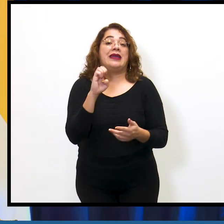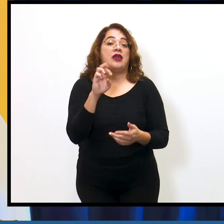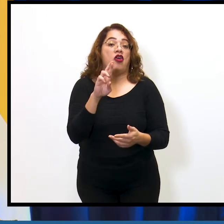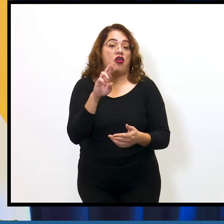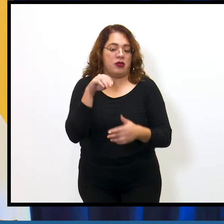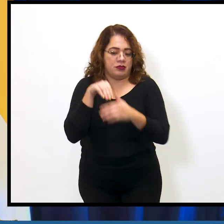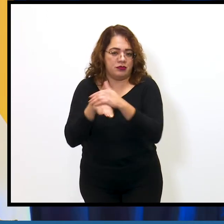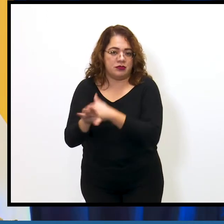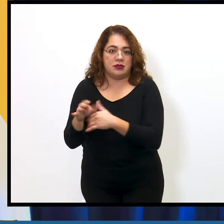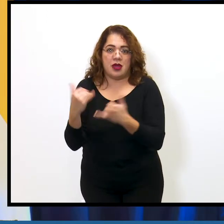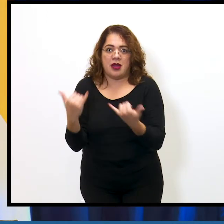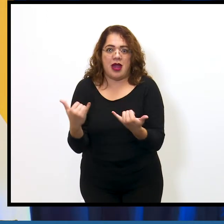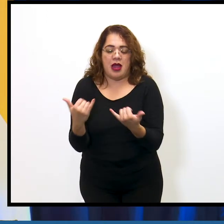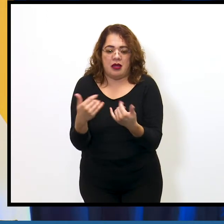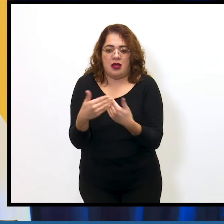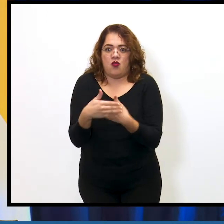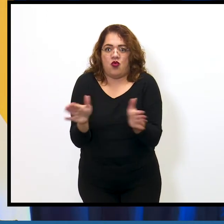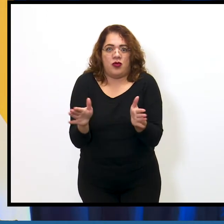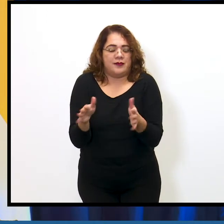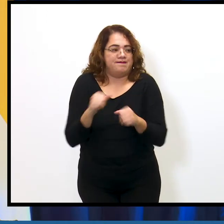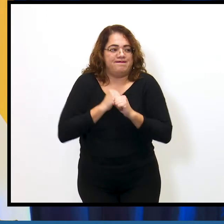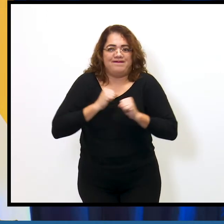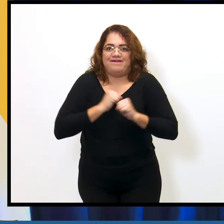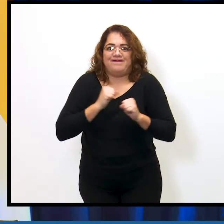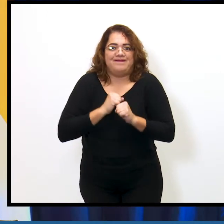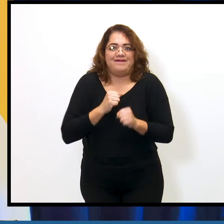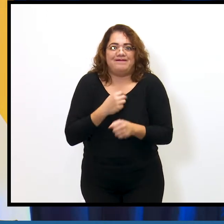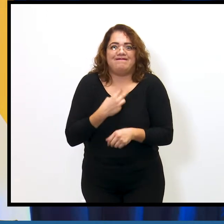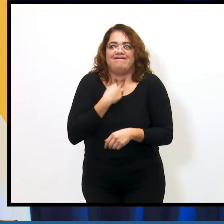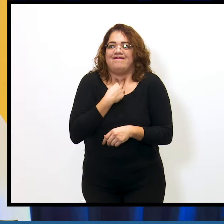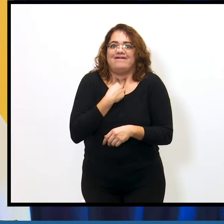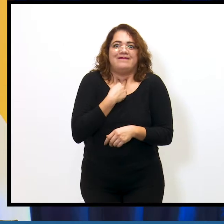room for them and so you may not, you may be very careful and you may not get COVID